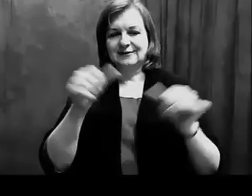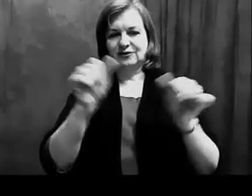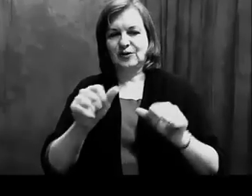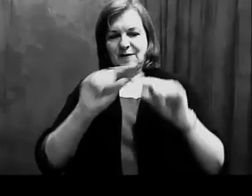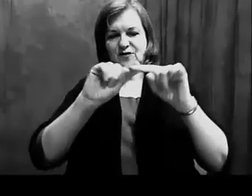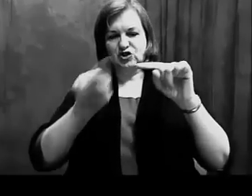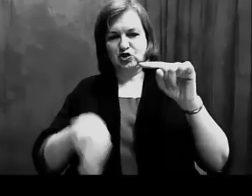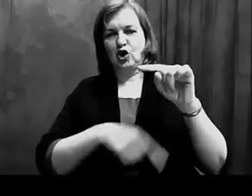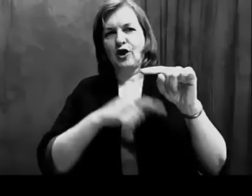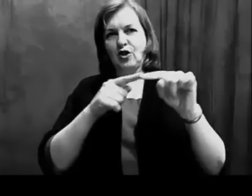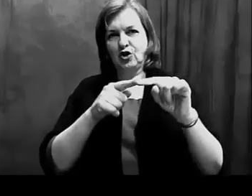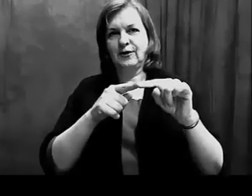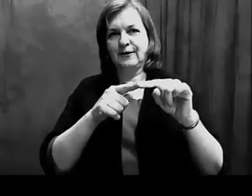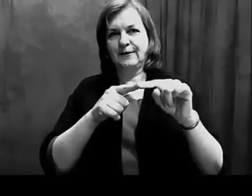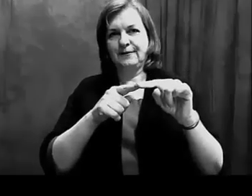it is actually circular